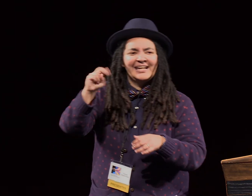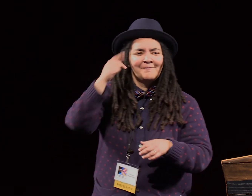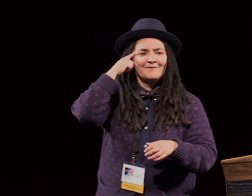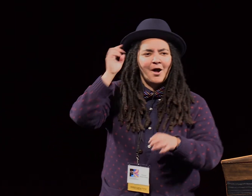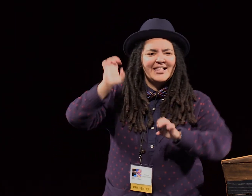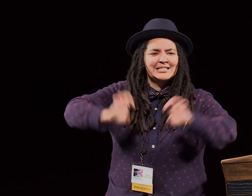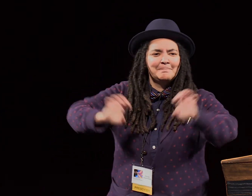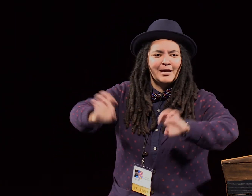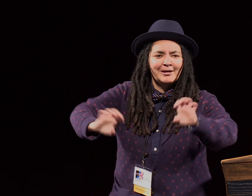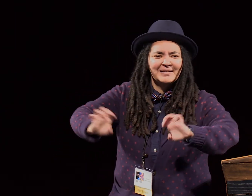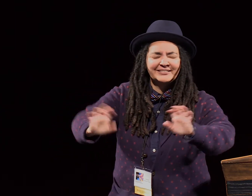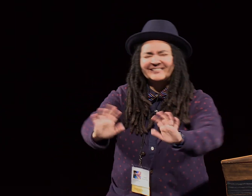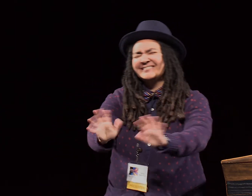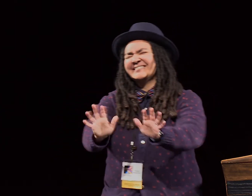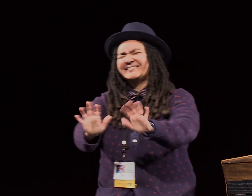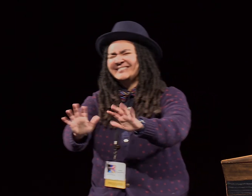This isn't like a science experiment.